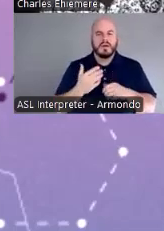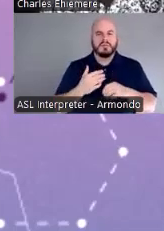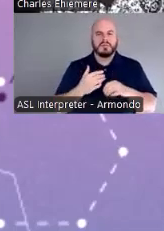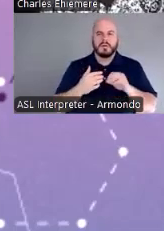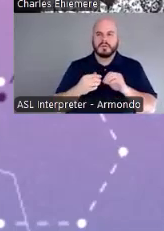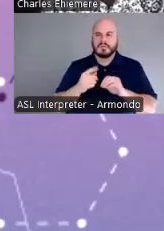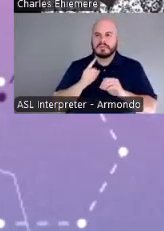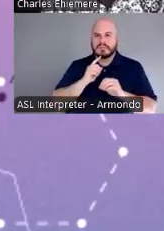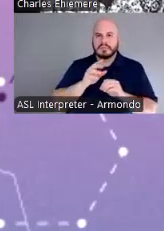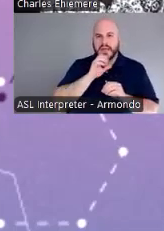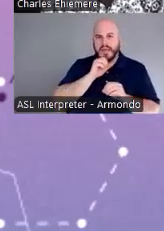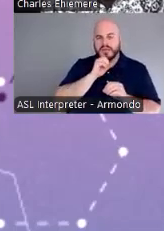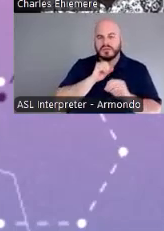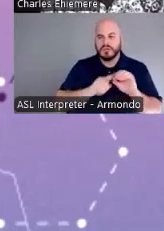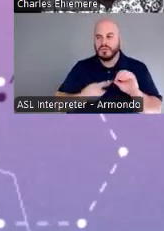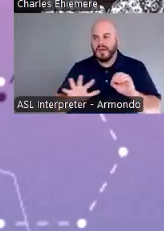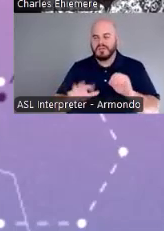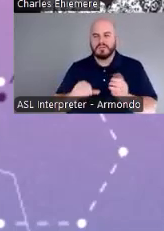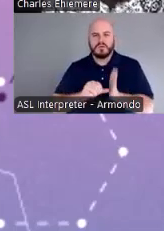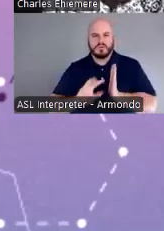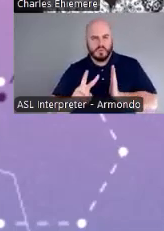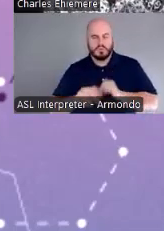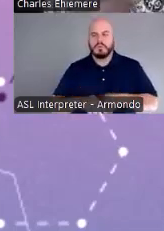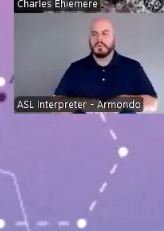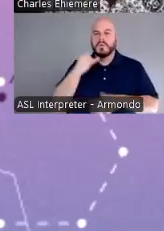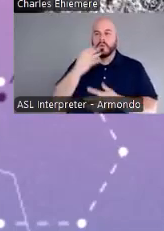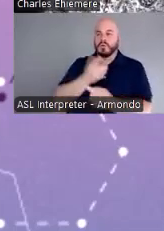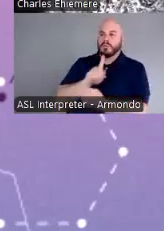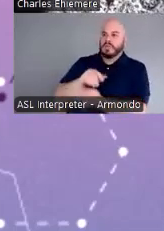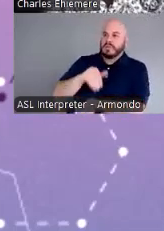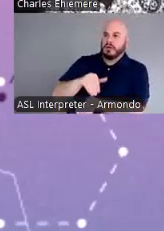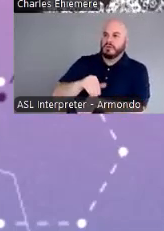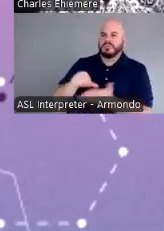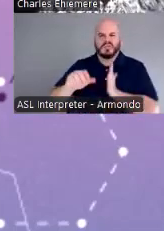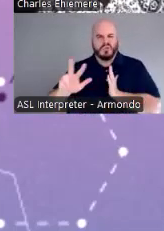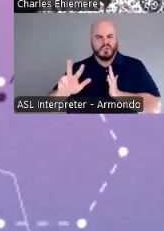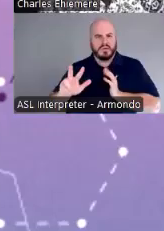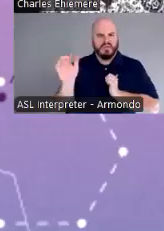If you want to meet a doctor, press three, those kind of formats.